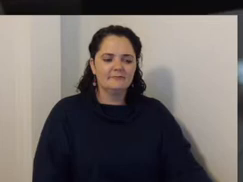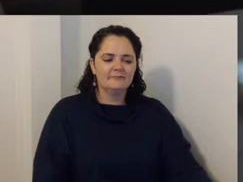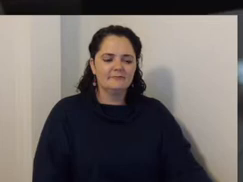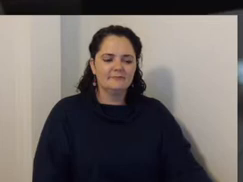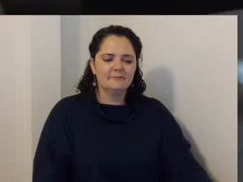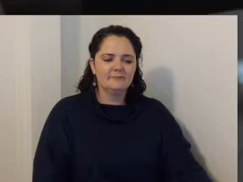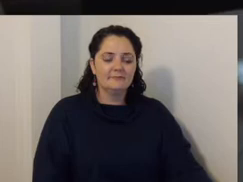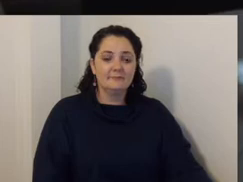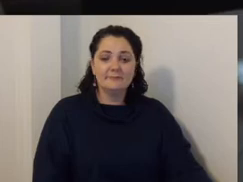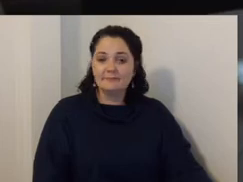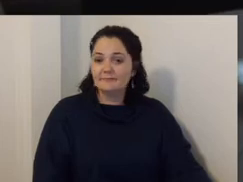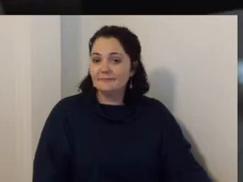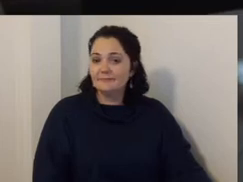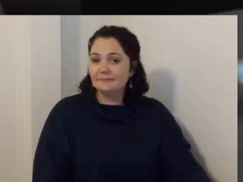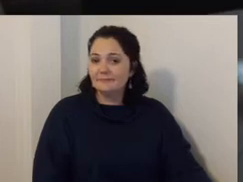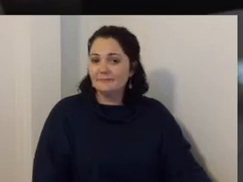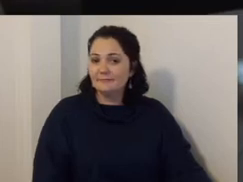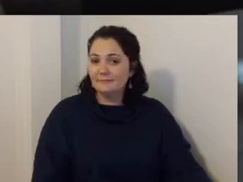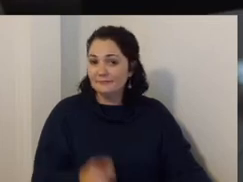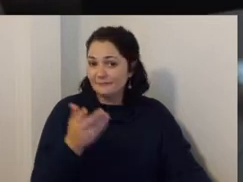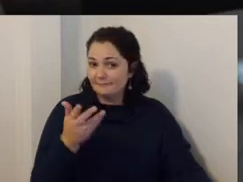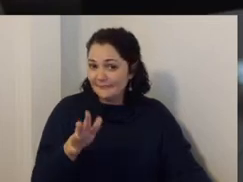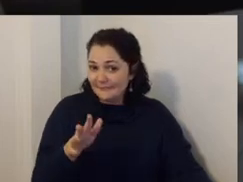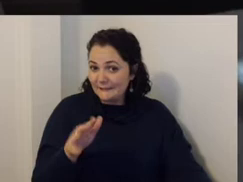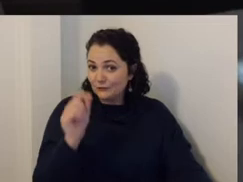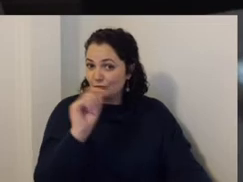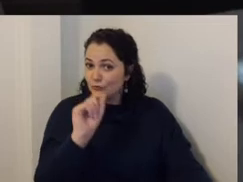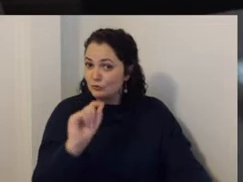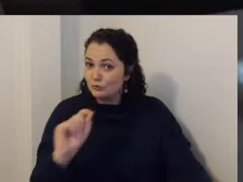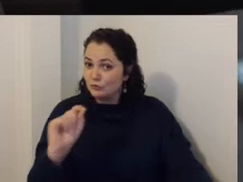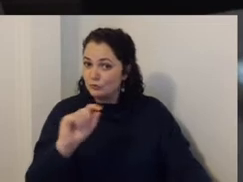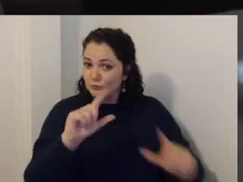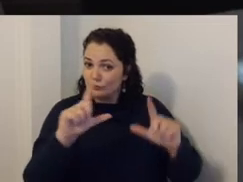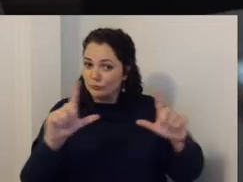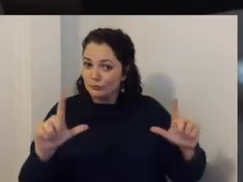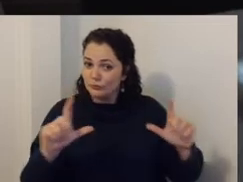now you should have already be well past um doing your contours or you should be finishing